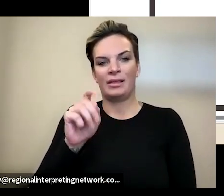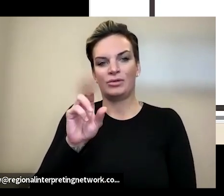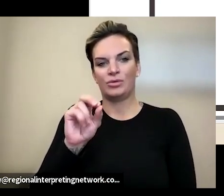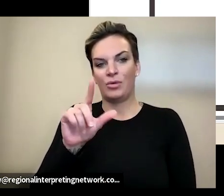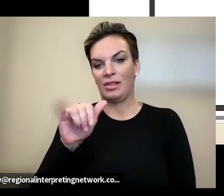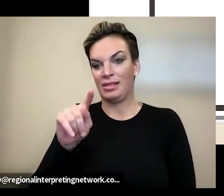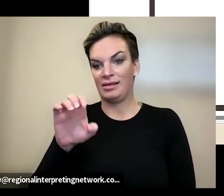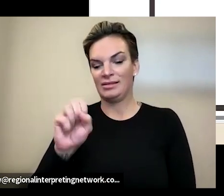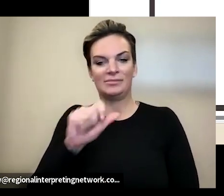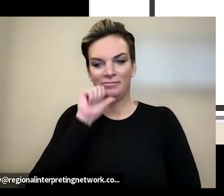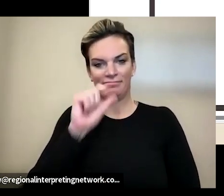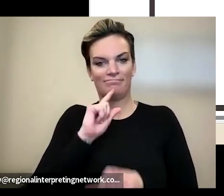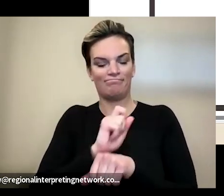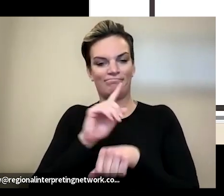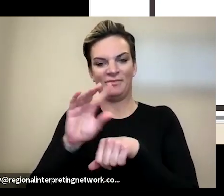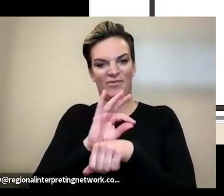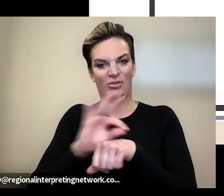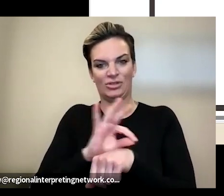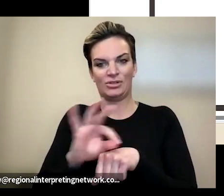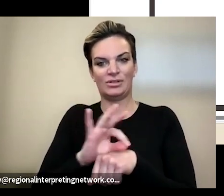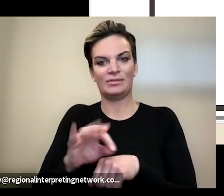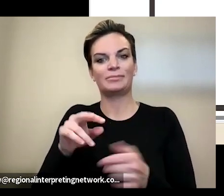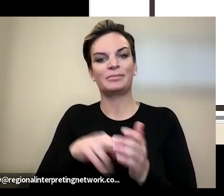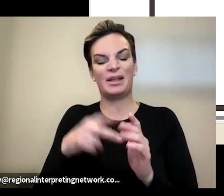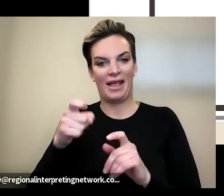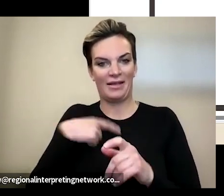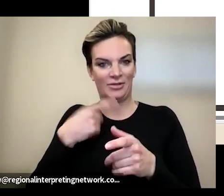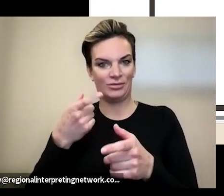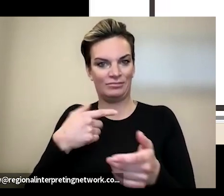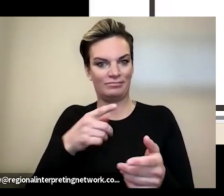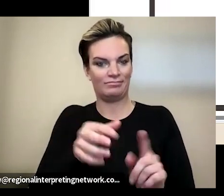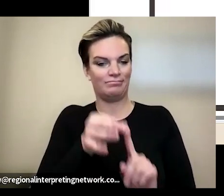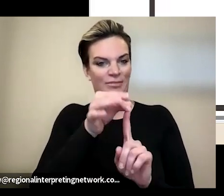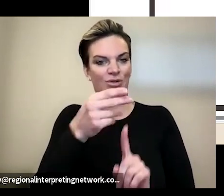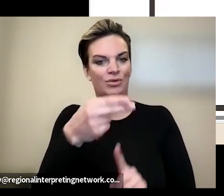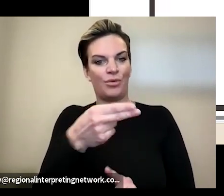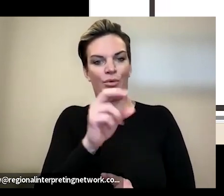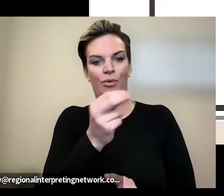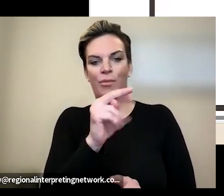so that I need like replacement hormones but it's enough so that I can tell when I'm getting